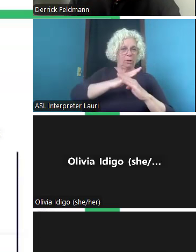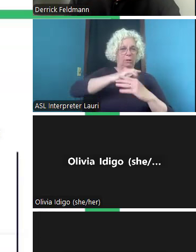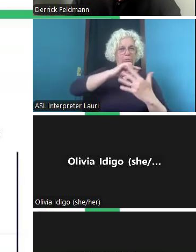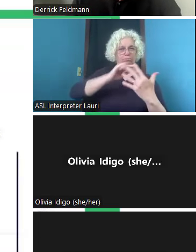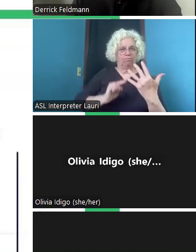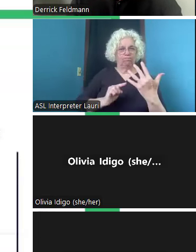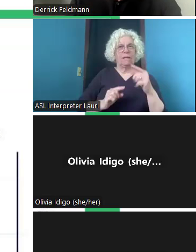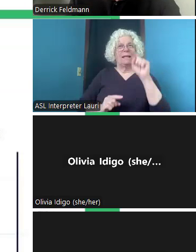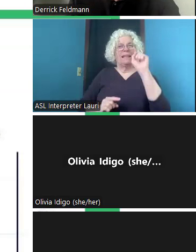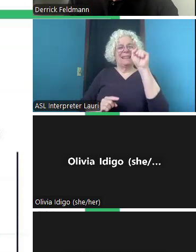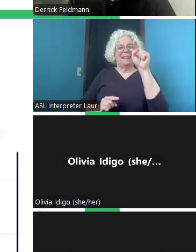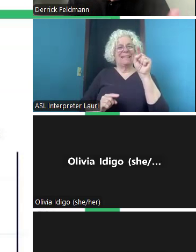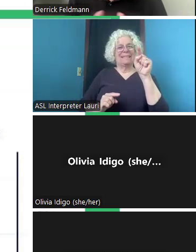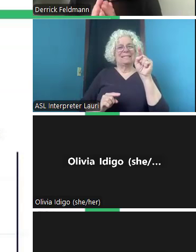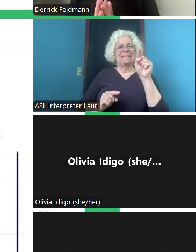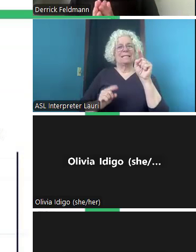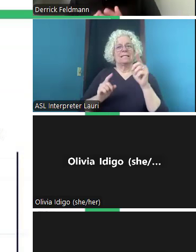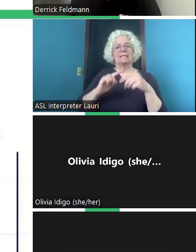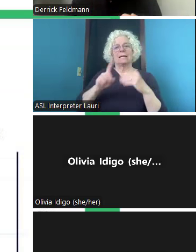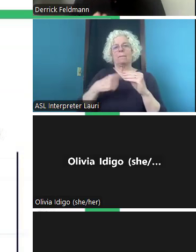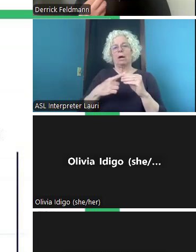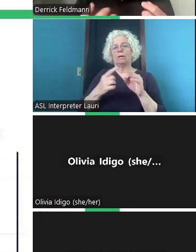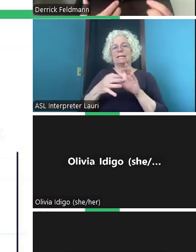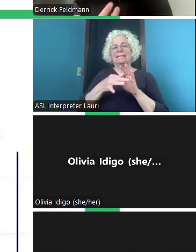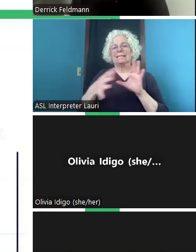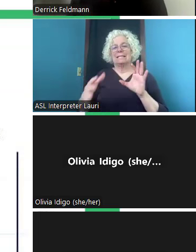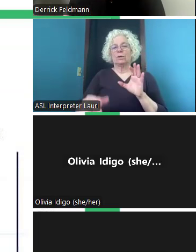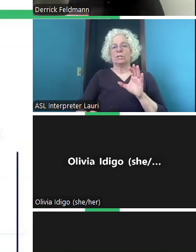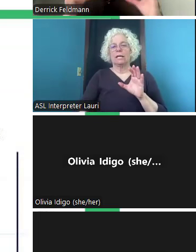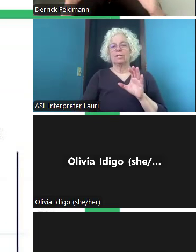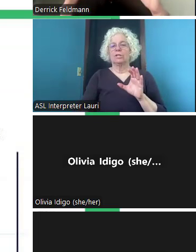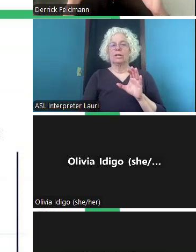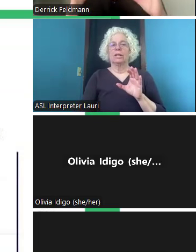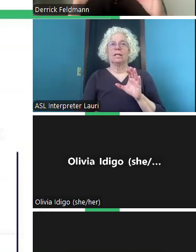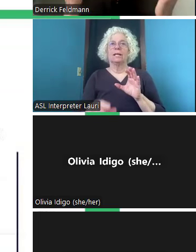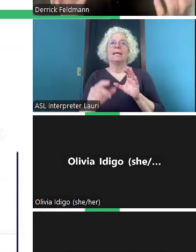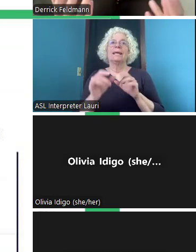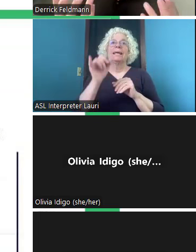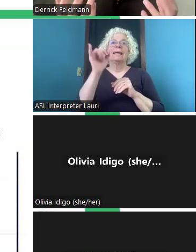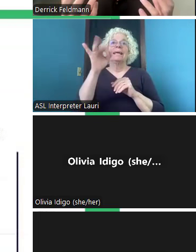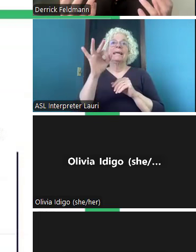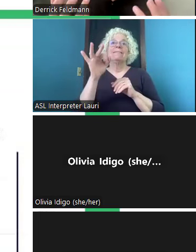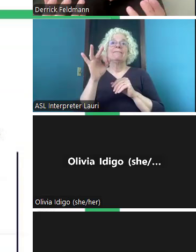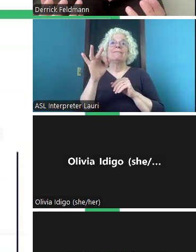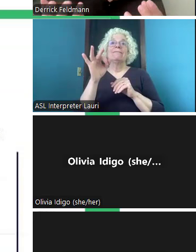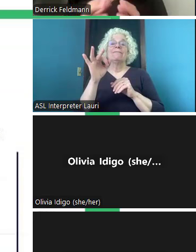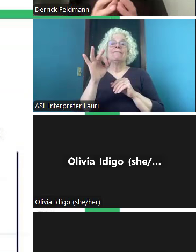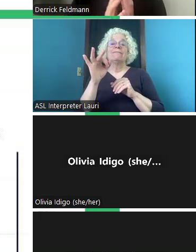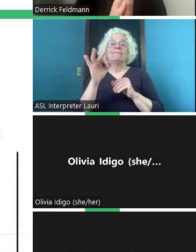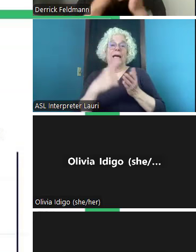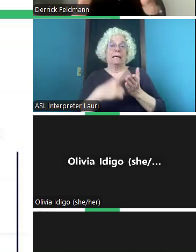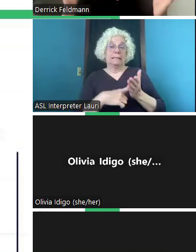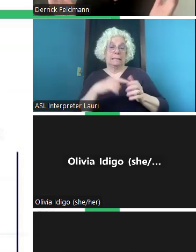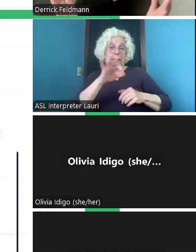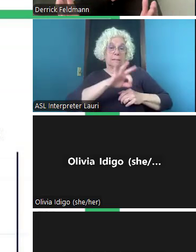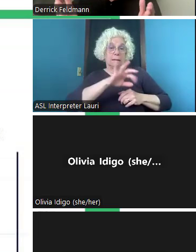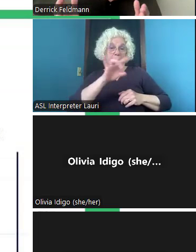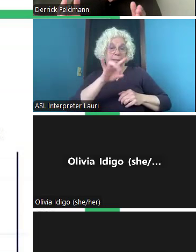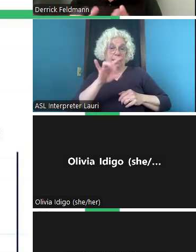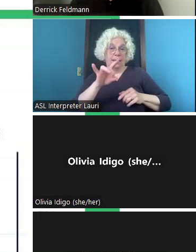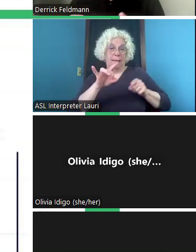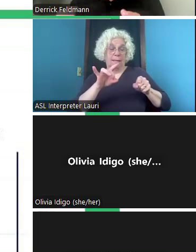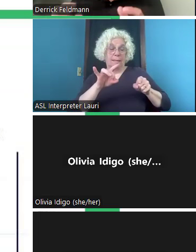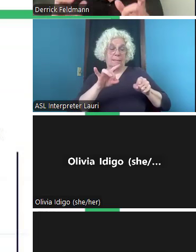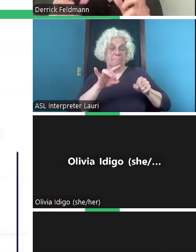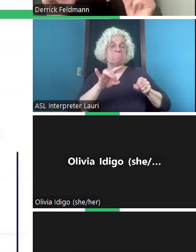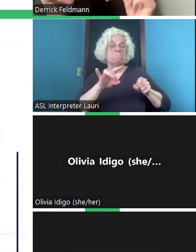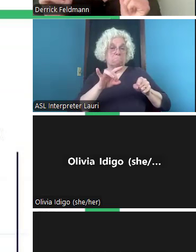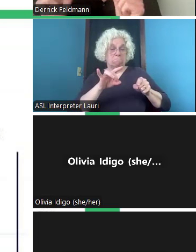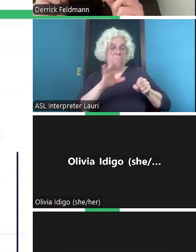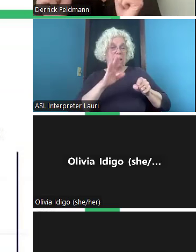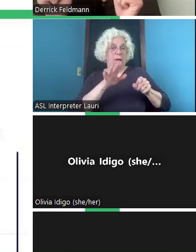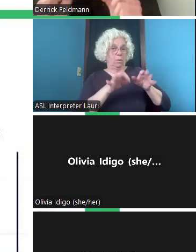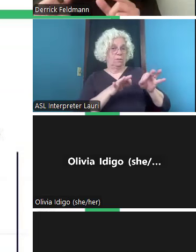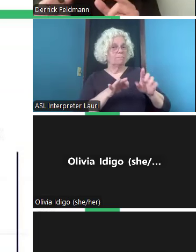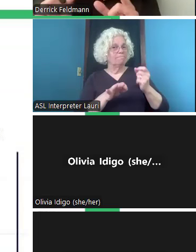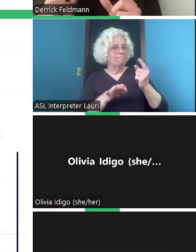And this kind of comes into around associations, right? So one of the things we like to ask is if I talk about 988, I'm gonna describe it to you.